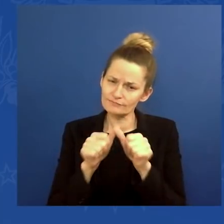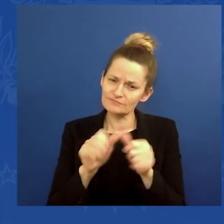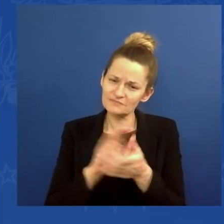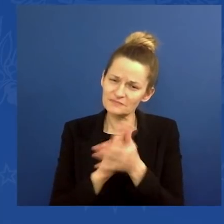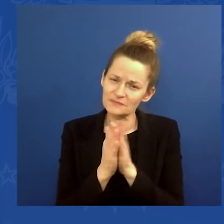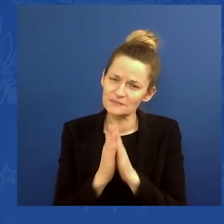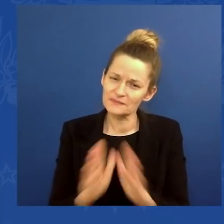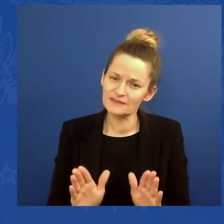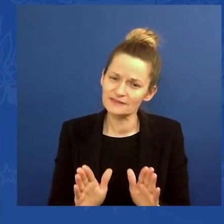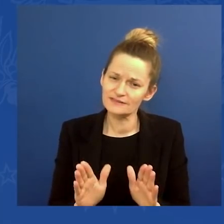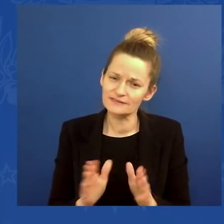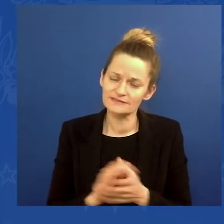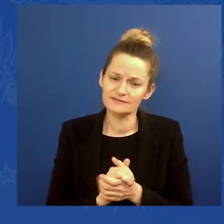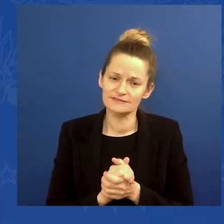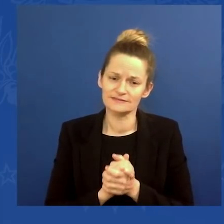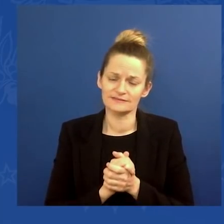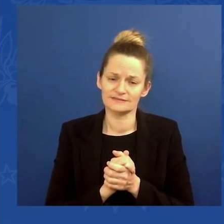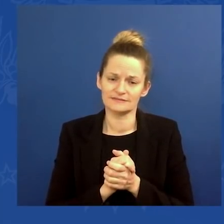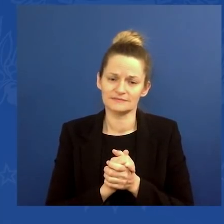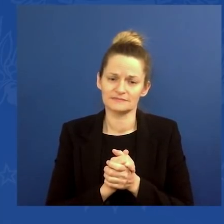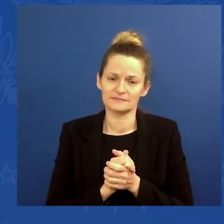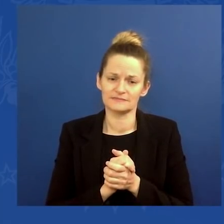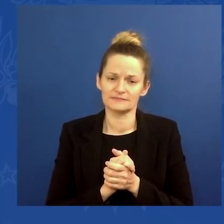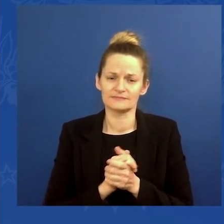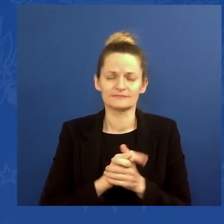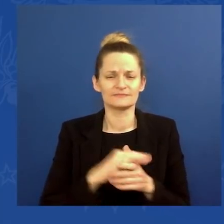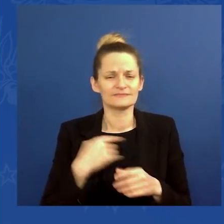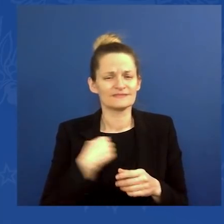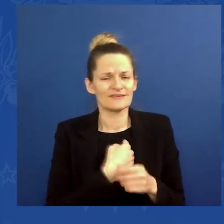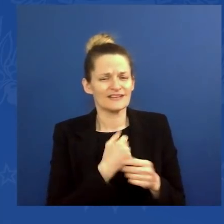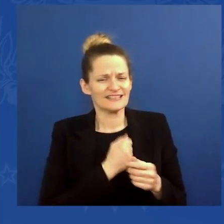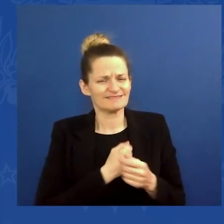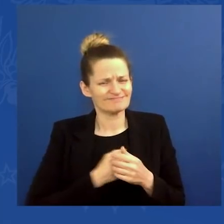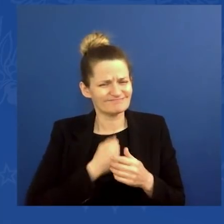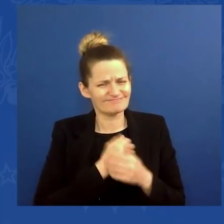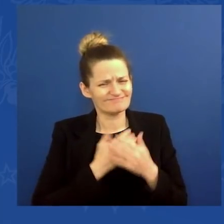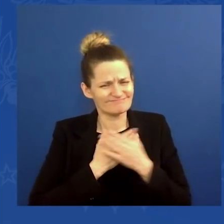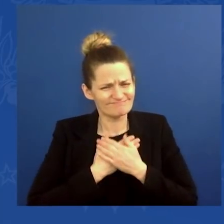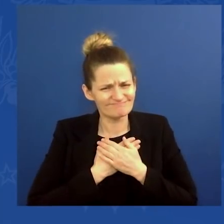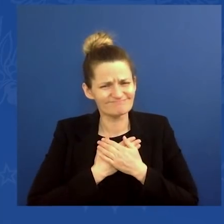Again, we're sad the Taoiseach could not be with us today, commended him last night,